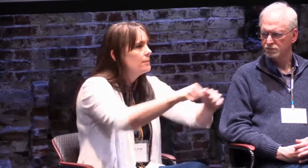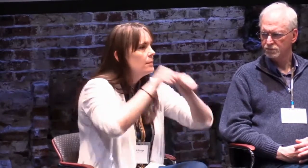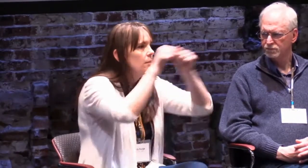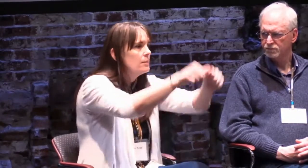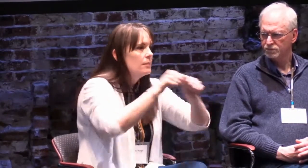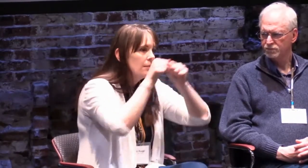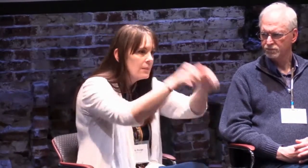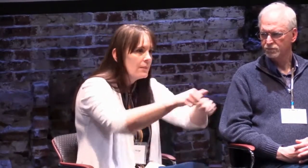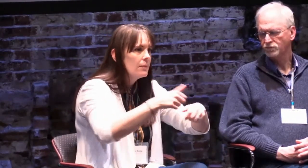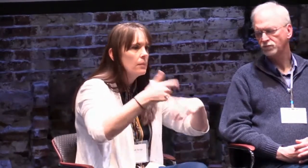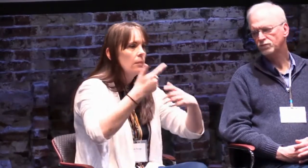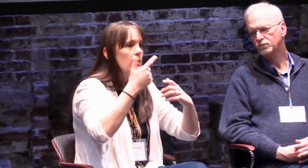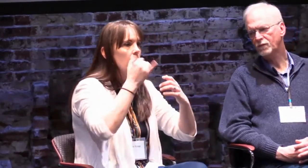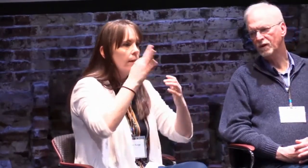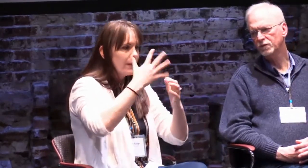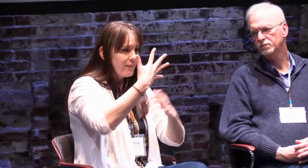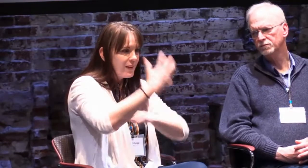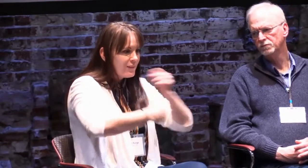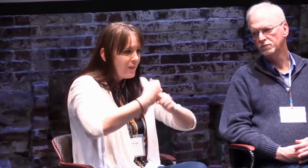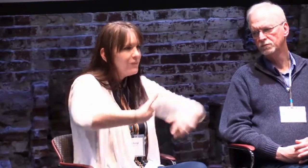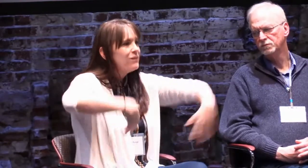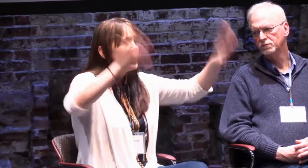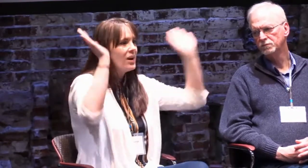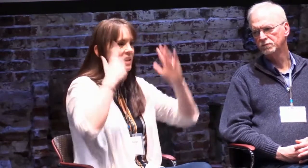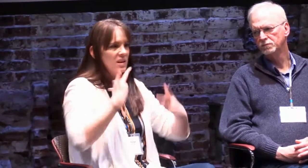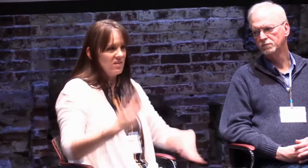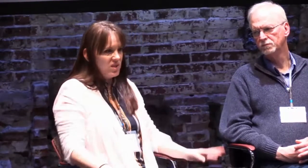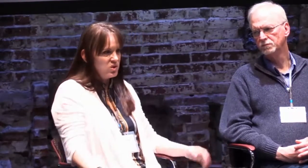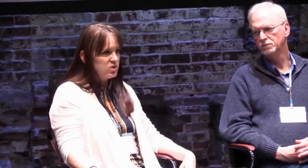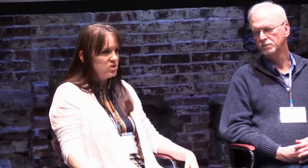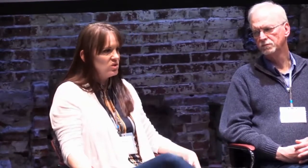you have to revisit the plan. How do you keep moving forward?